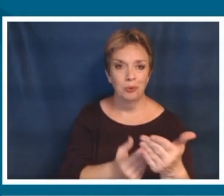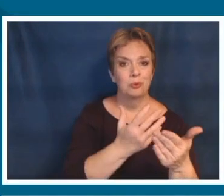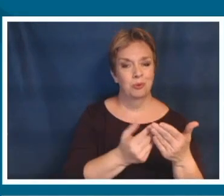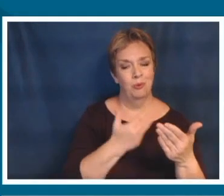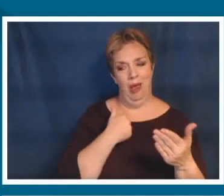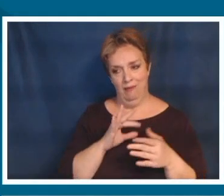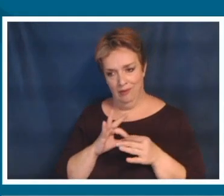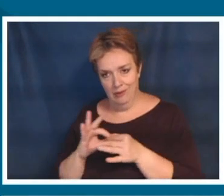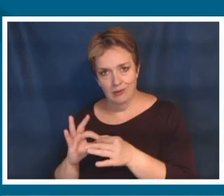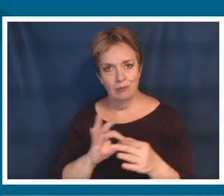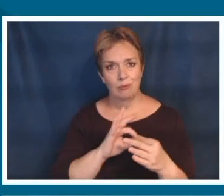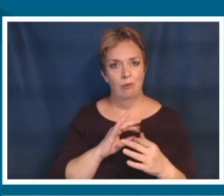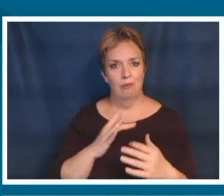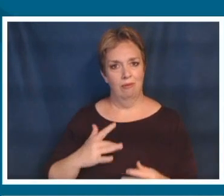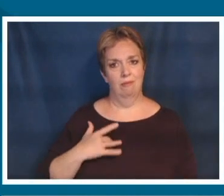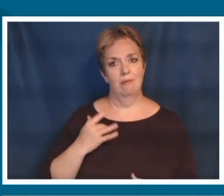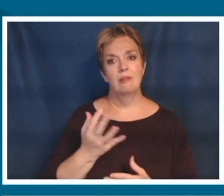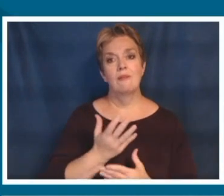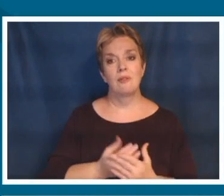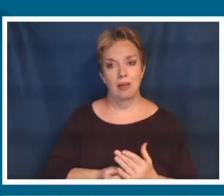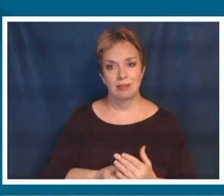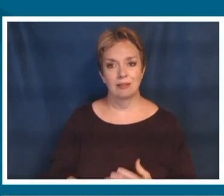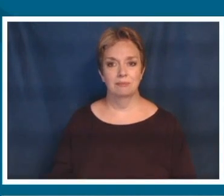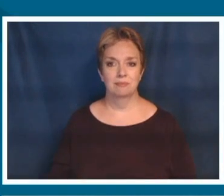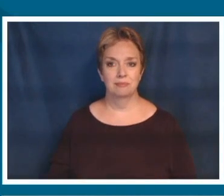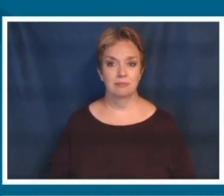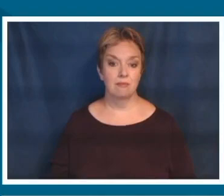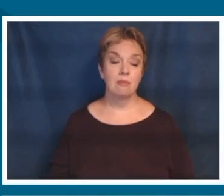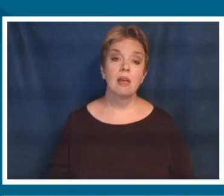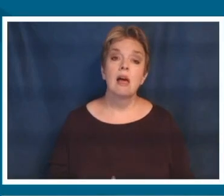you know posted things that they lost